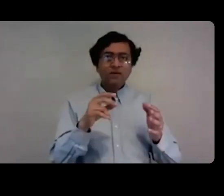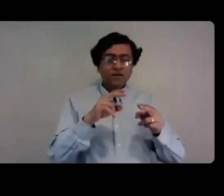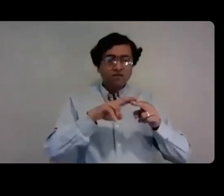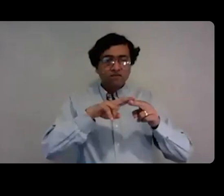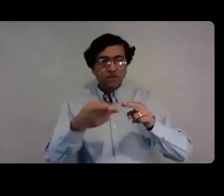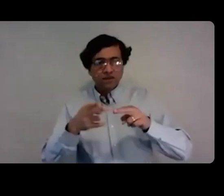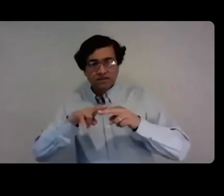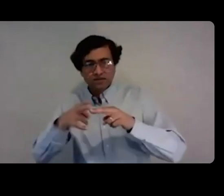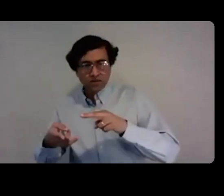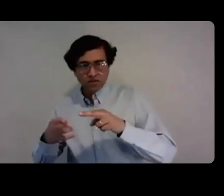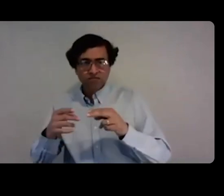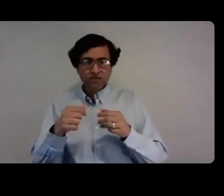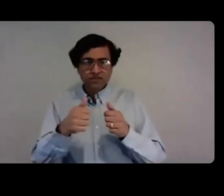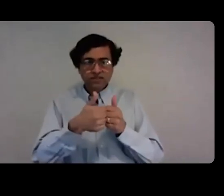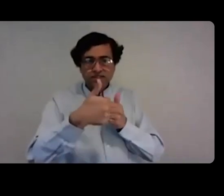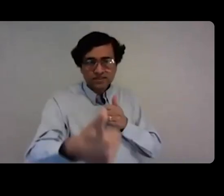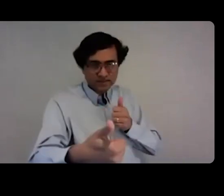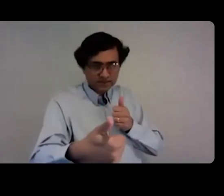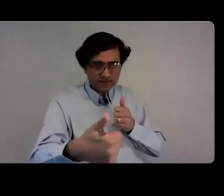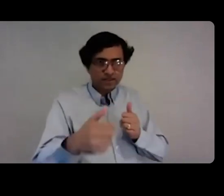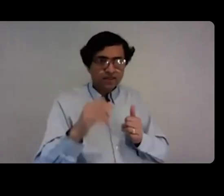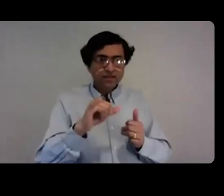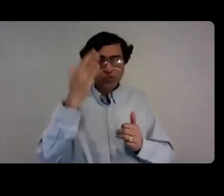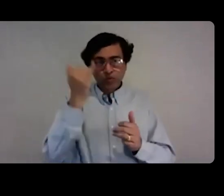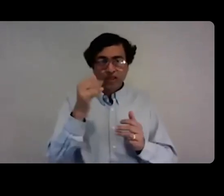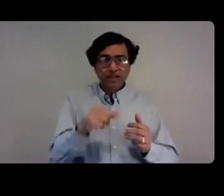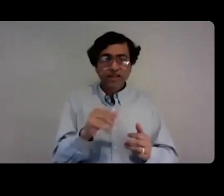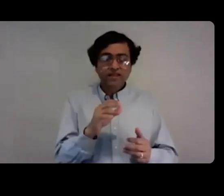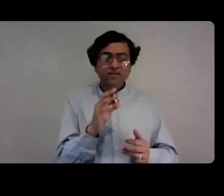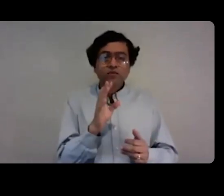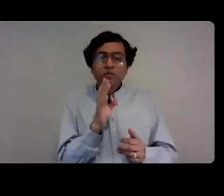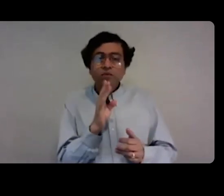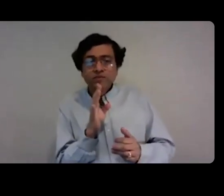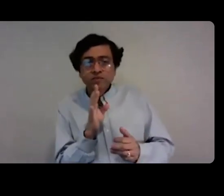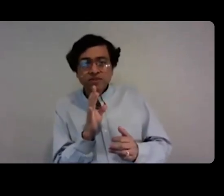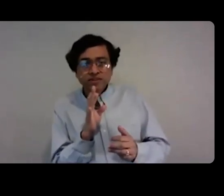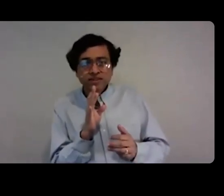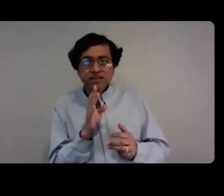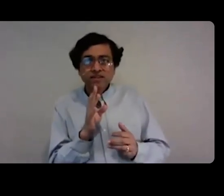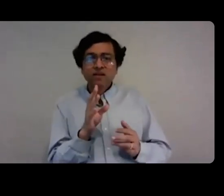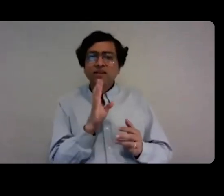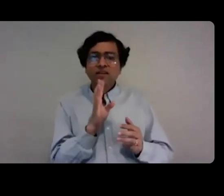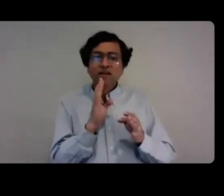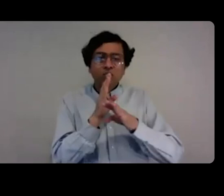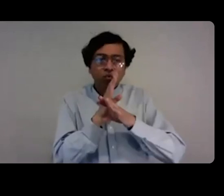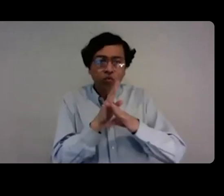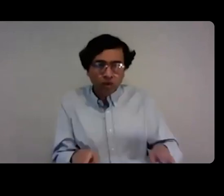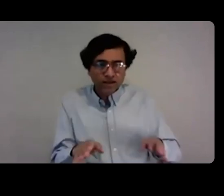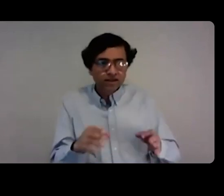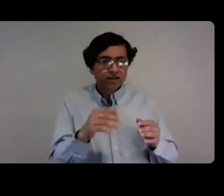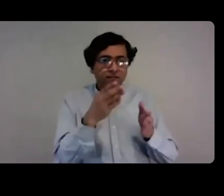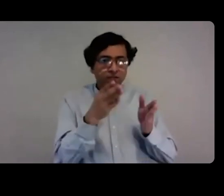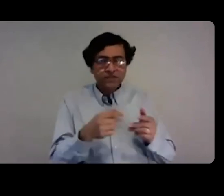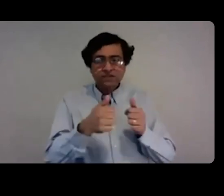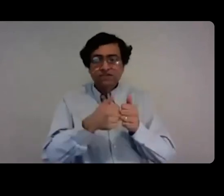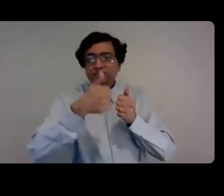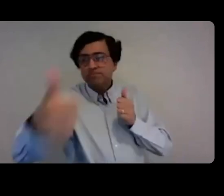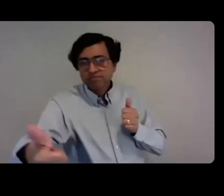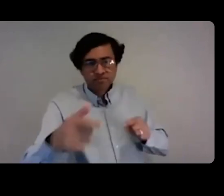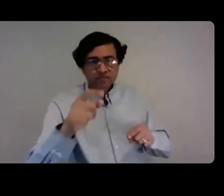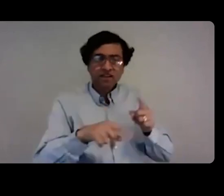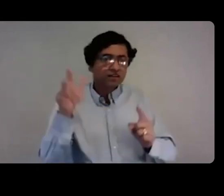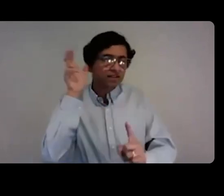As we look at the attenuation, we know that increased distance means less